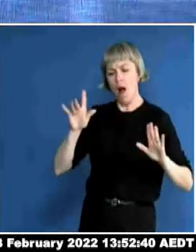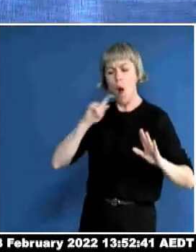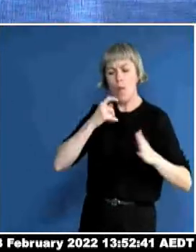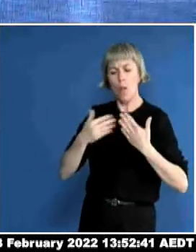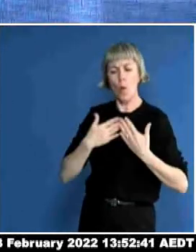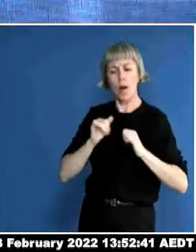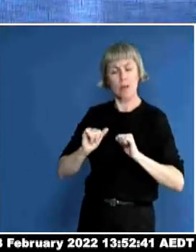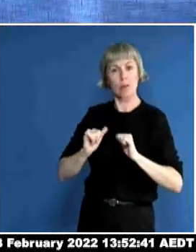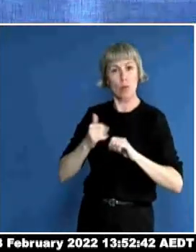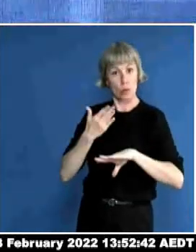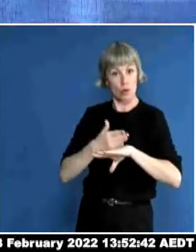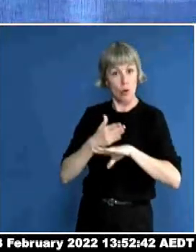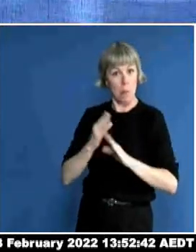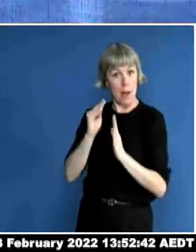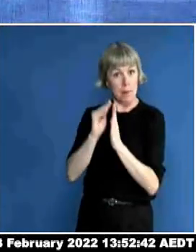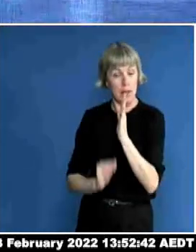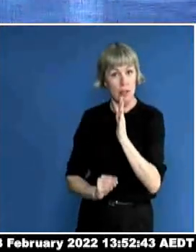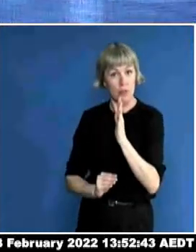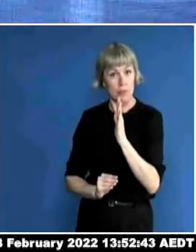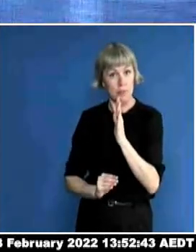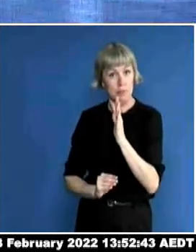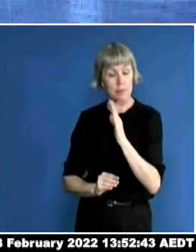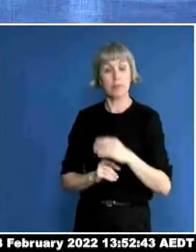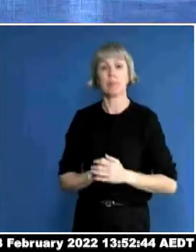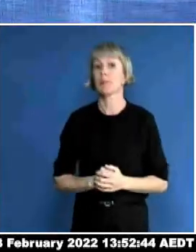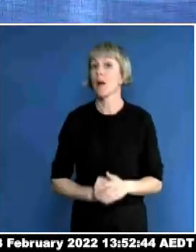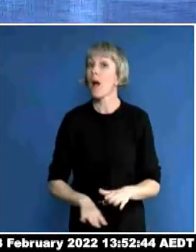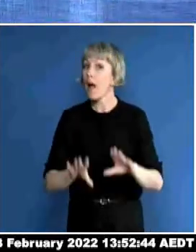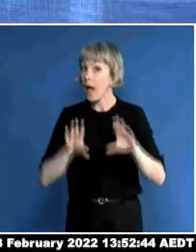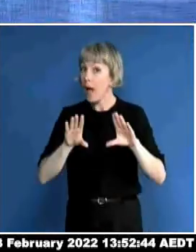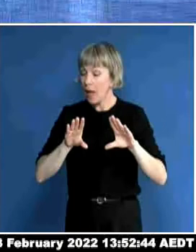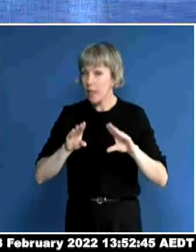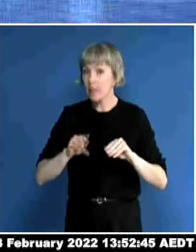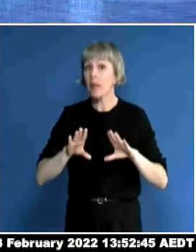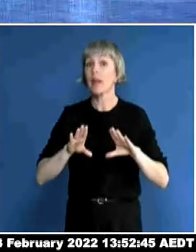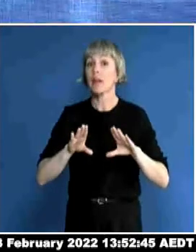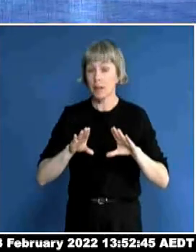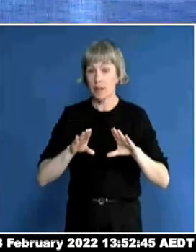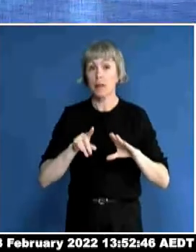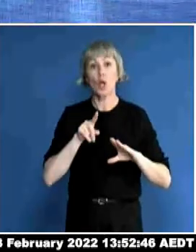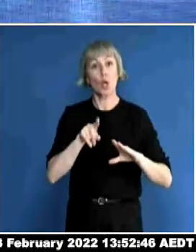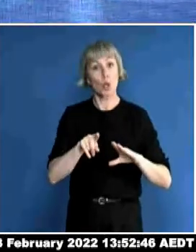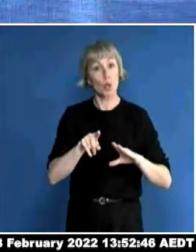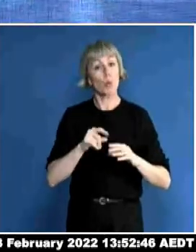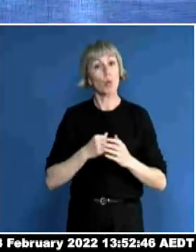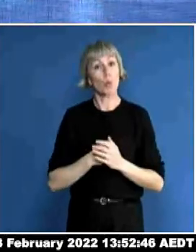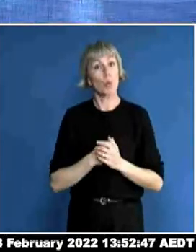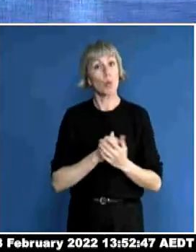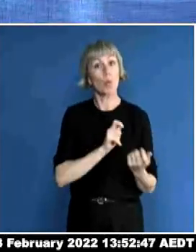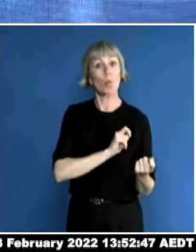The next step was that you had your first job interview, and that was done by video